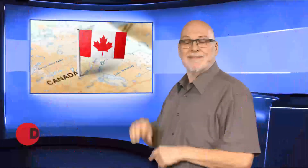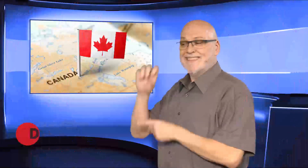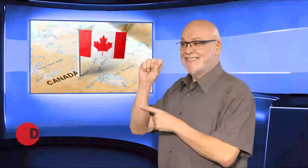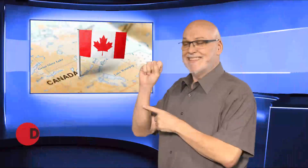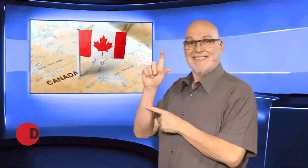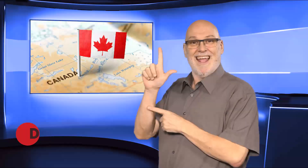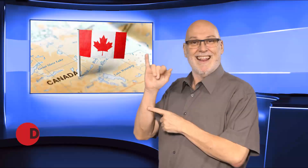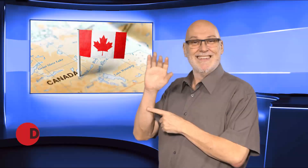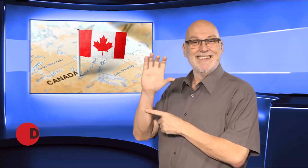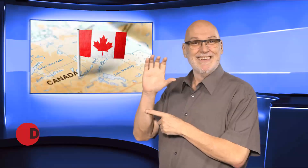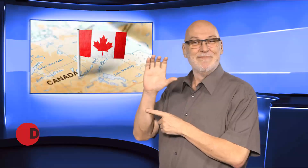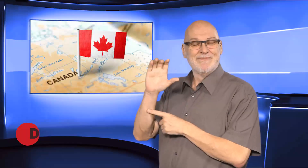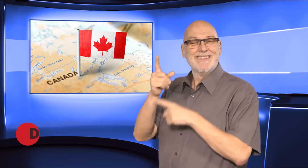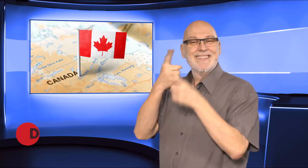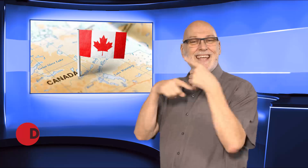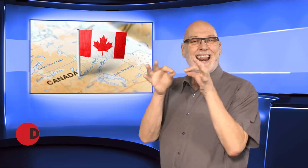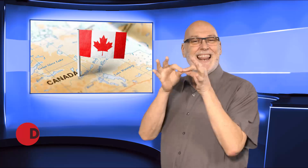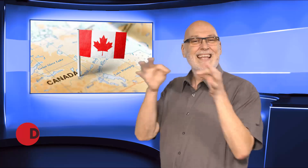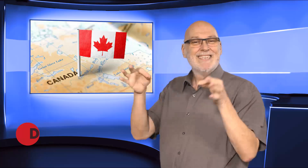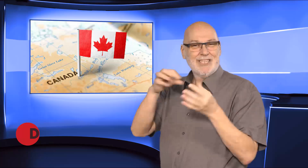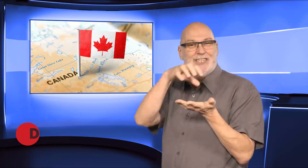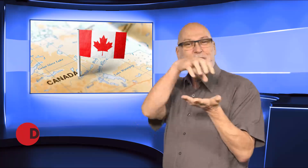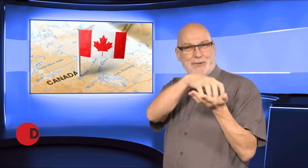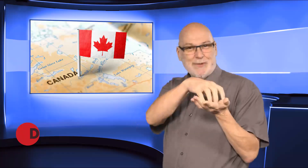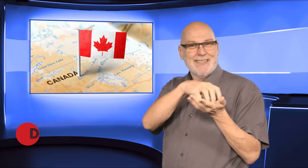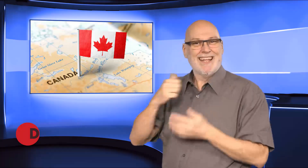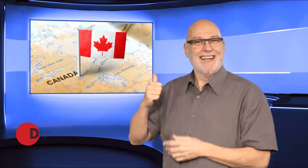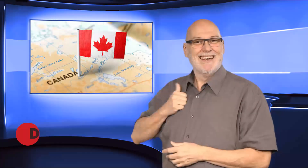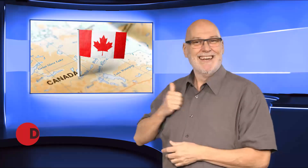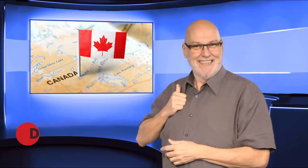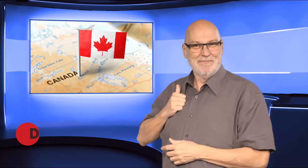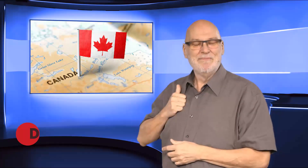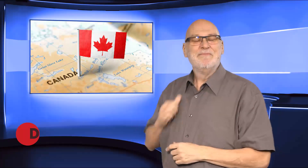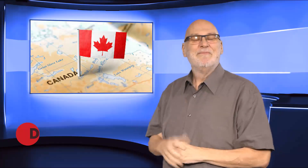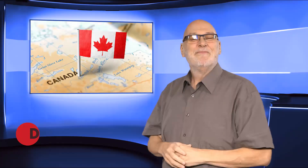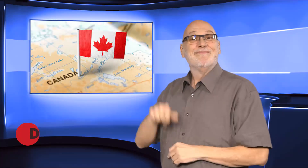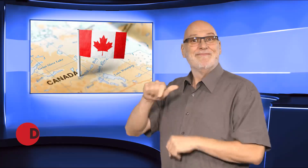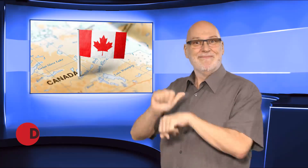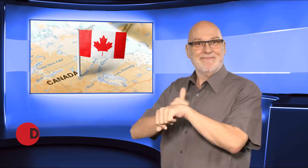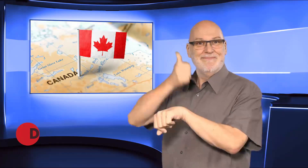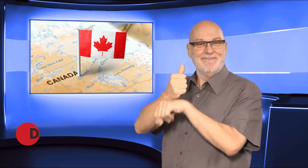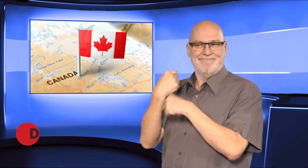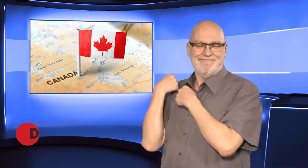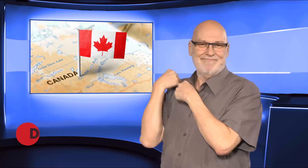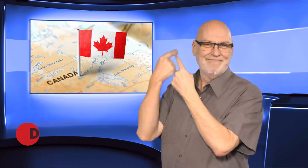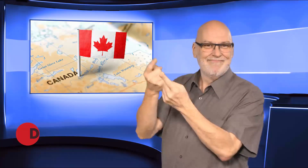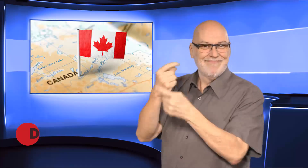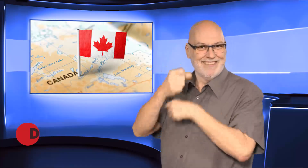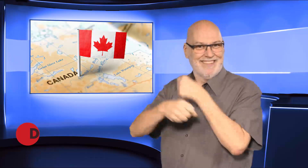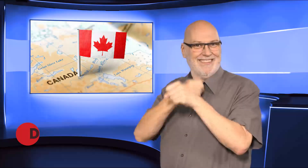[ANSELMO]: Sign Language Institute Canada (SLIC) was established